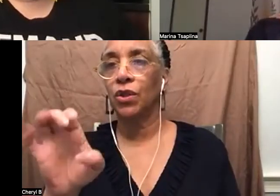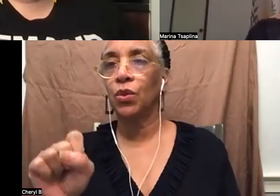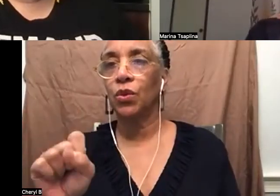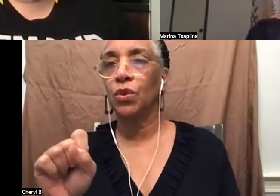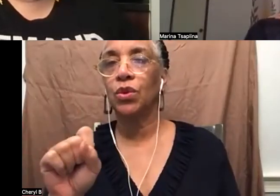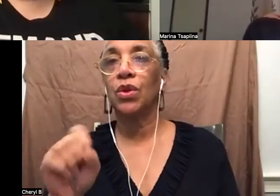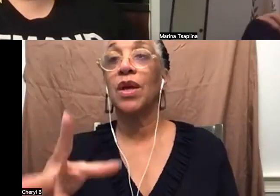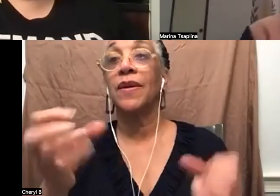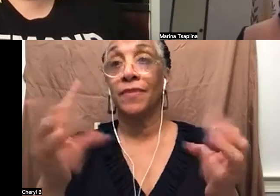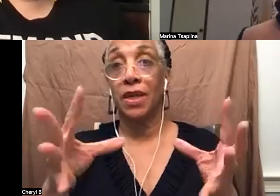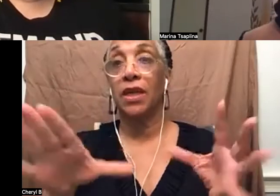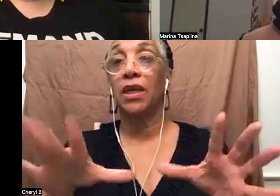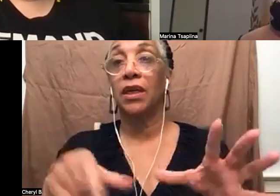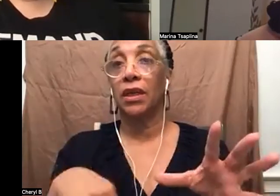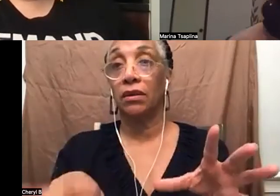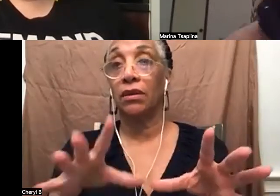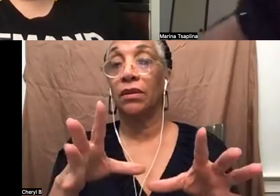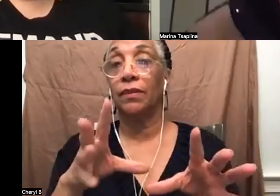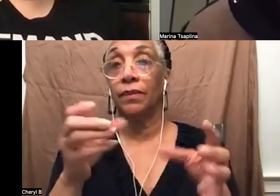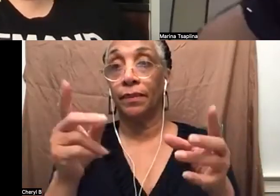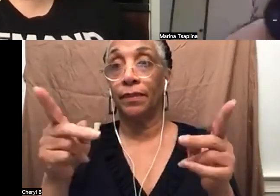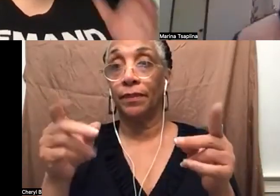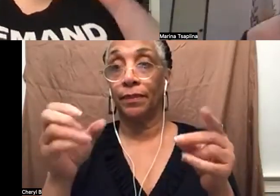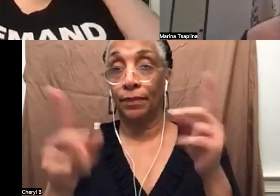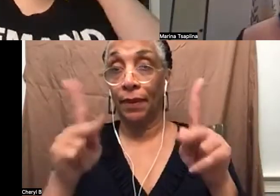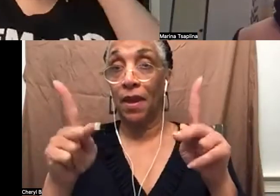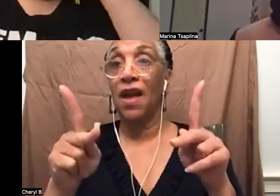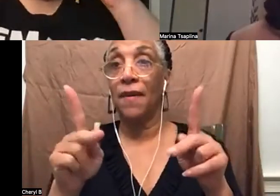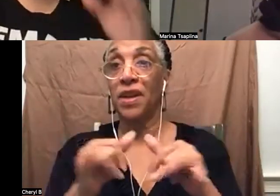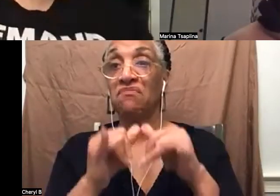money as a result, but has there been any